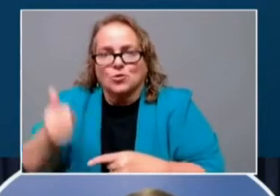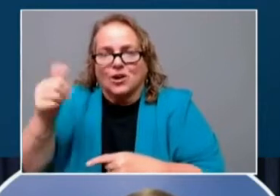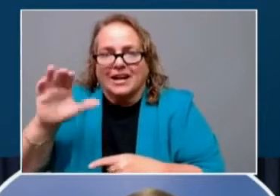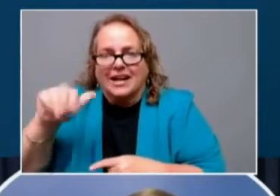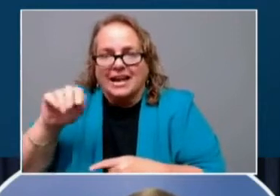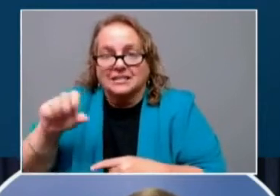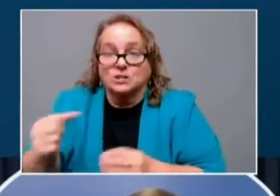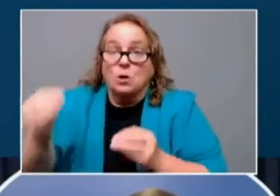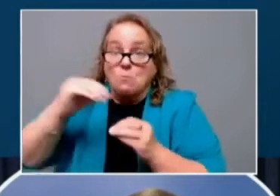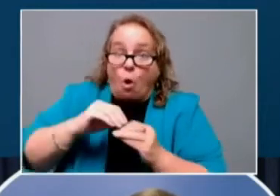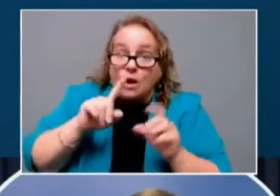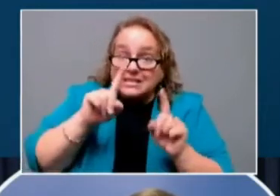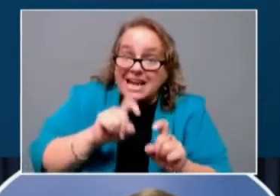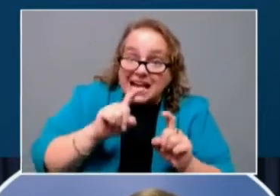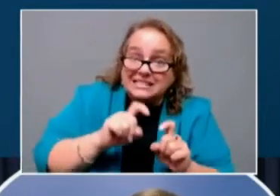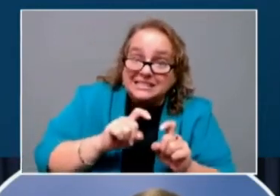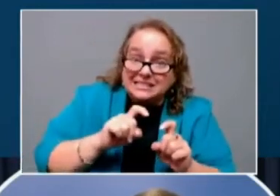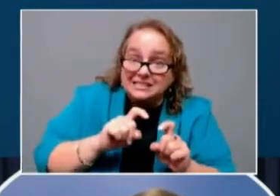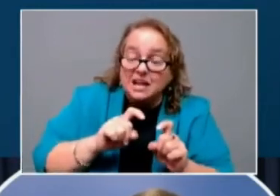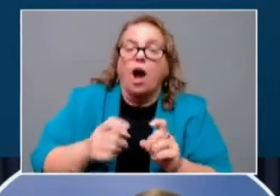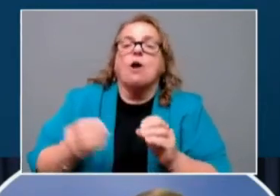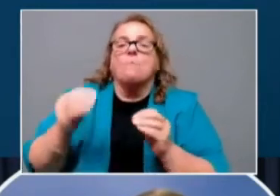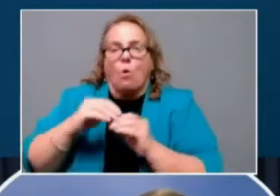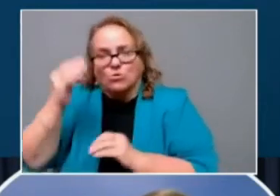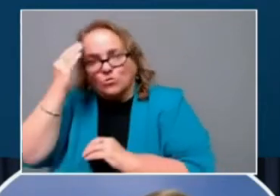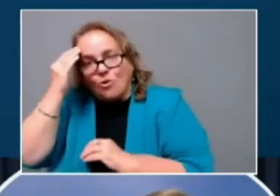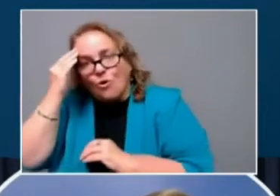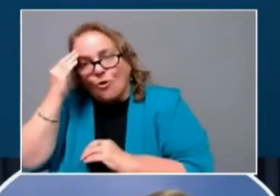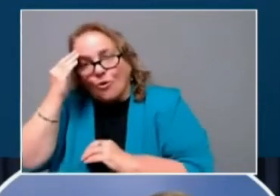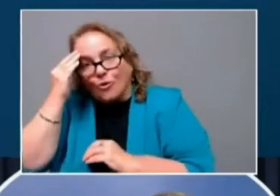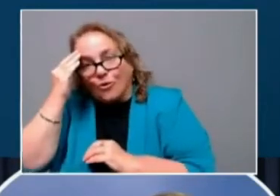us that if we had the same amount of people tested last week or the week